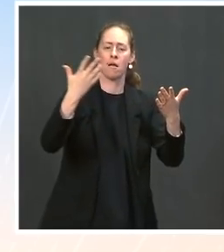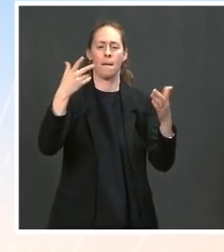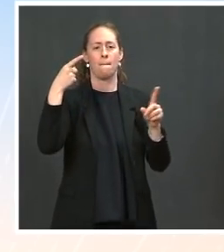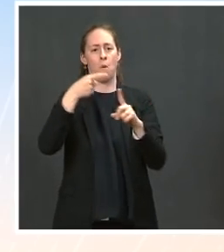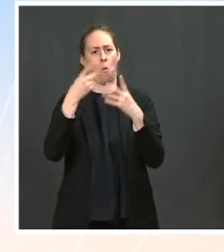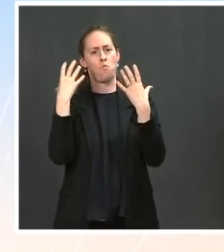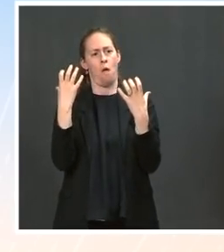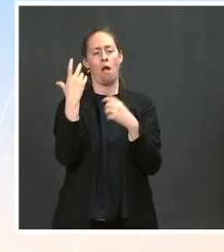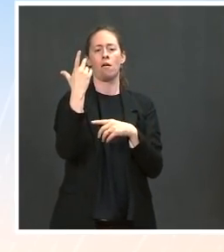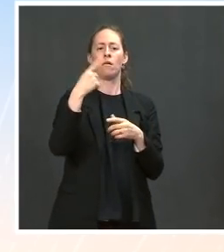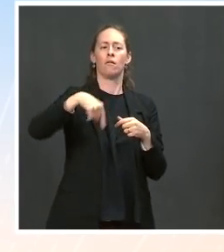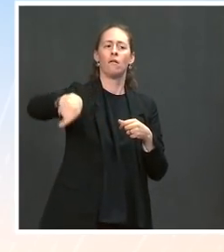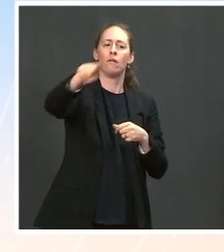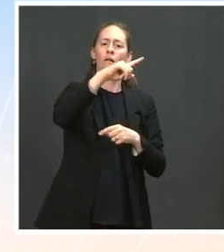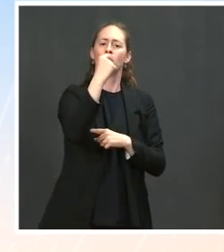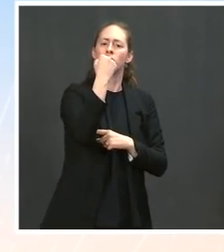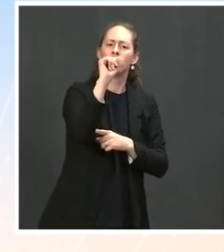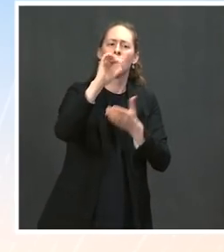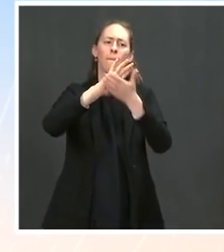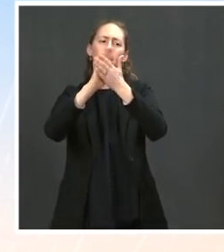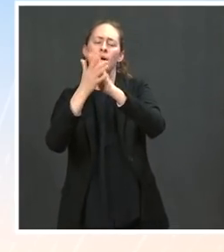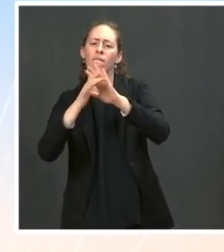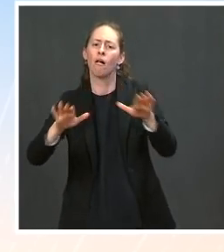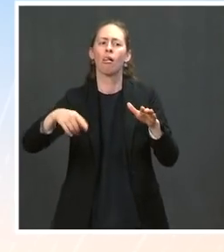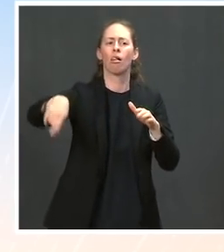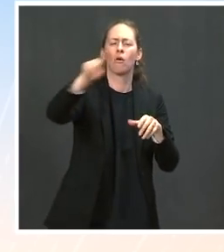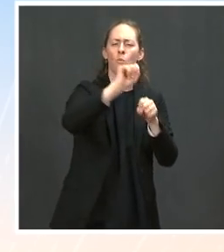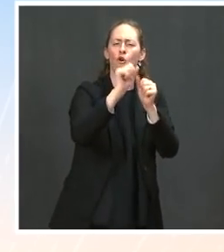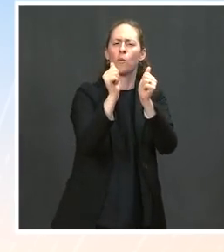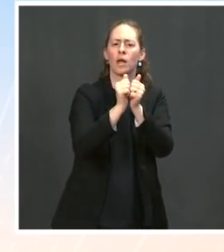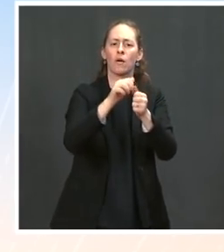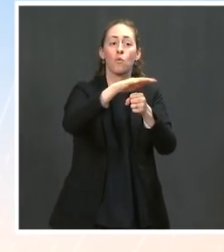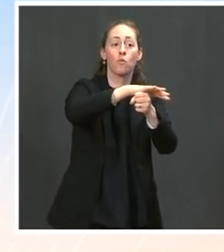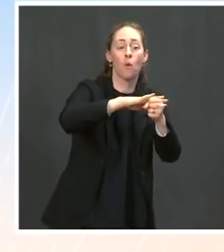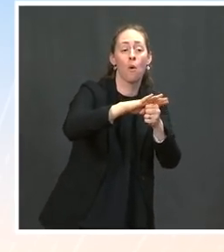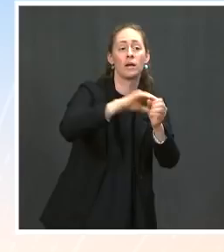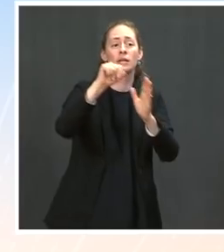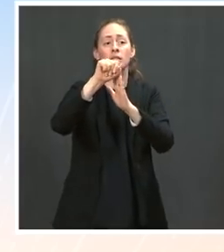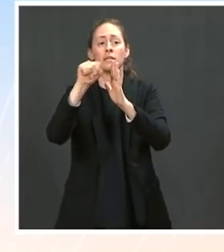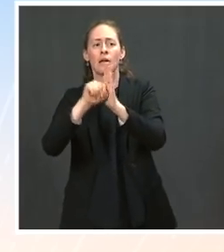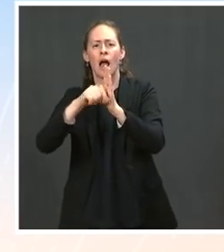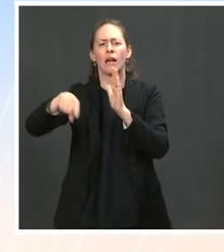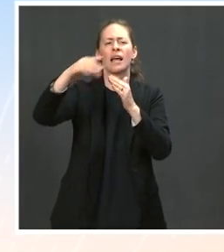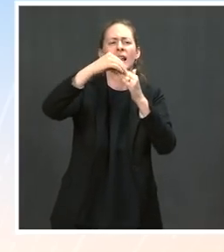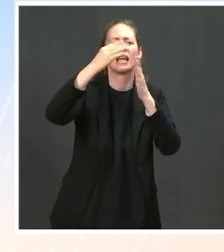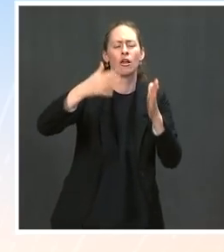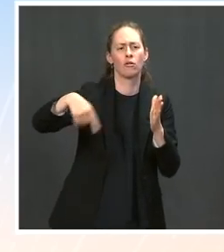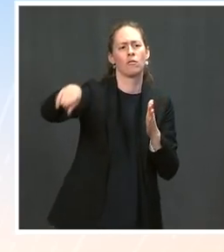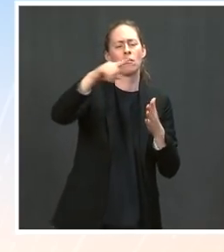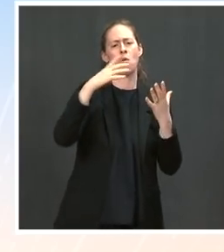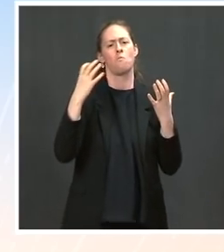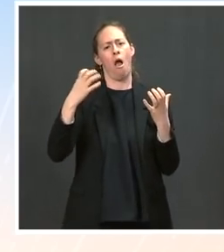and local authorities, is on providing the space for peaceful protest. And that will be consistent